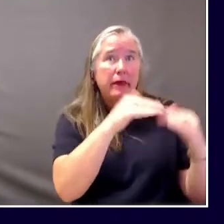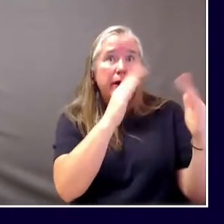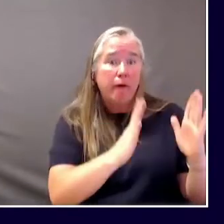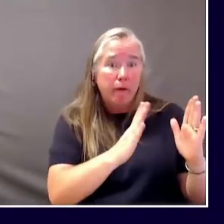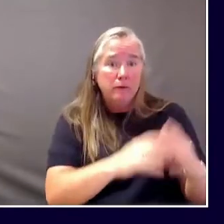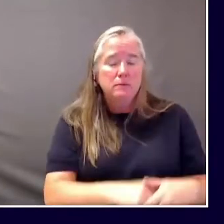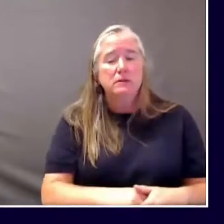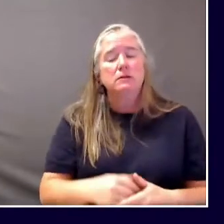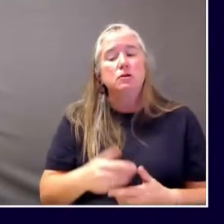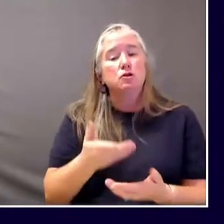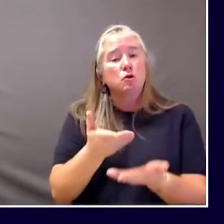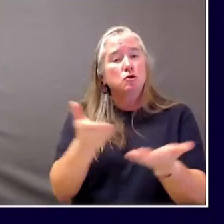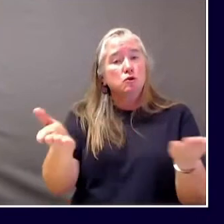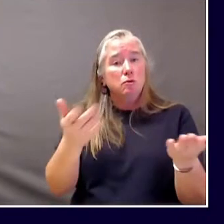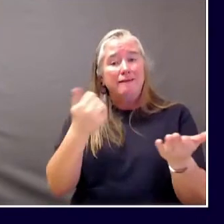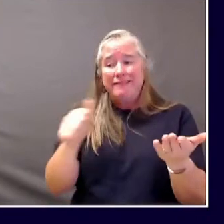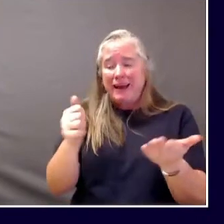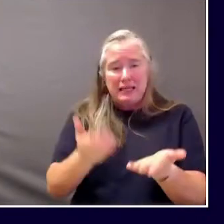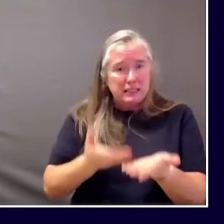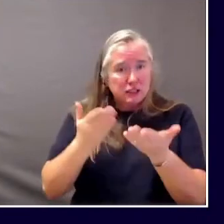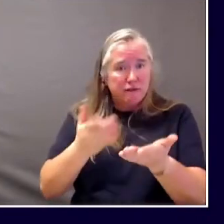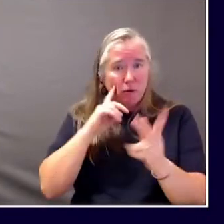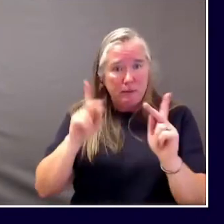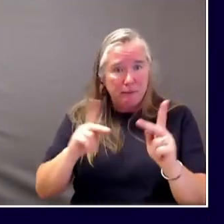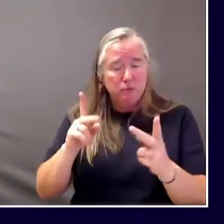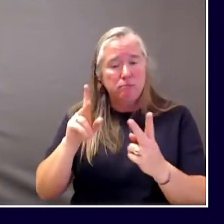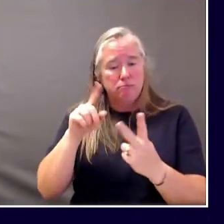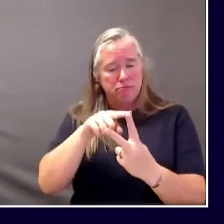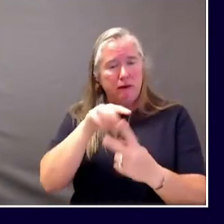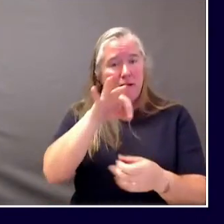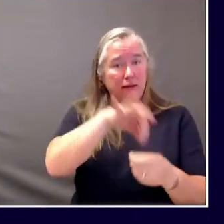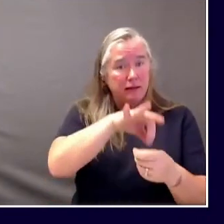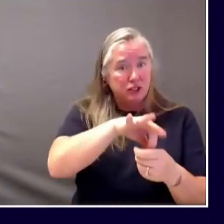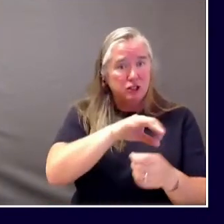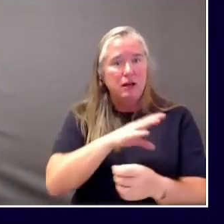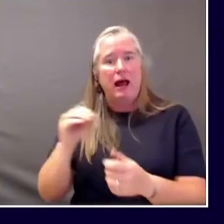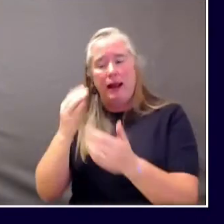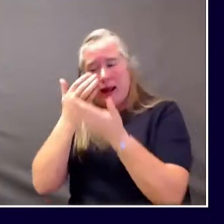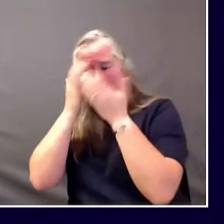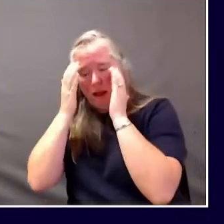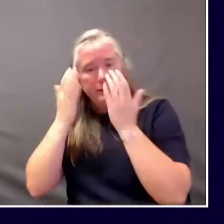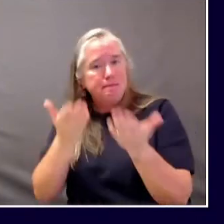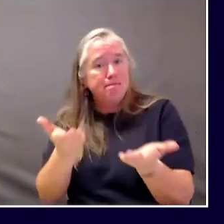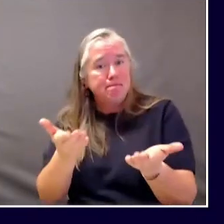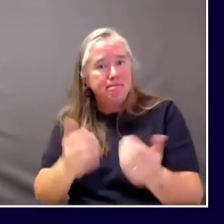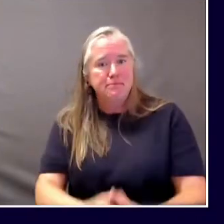those who may be voting on